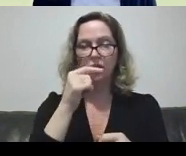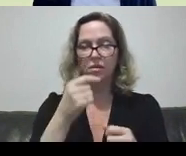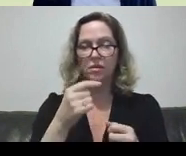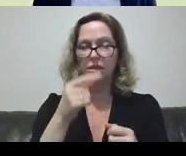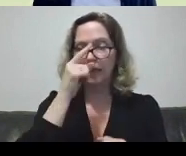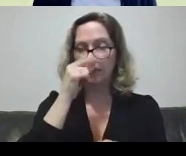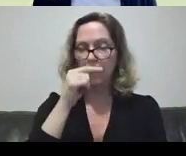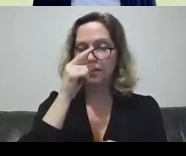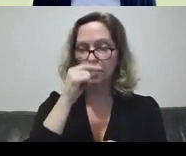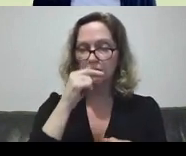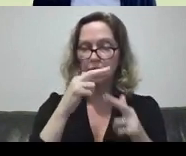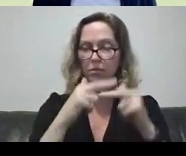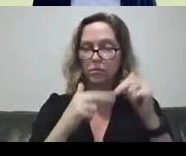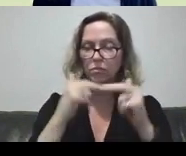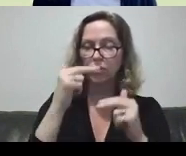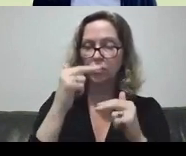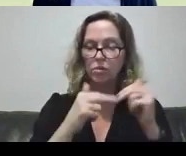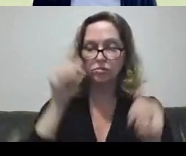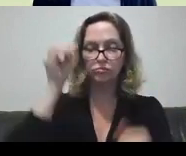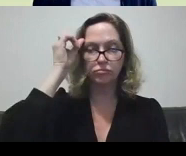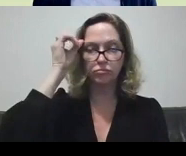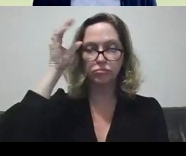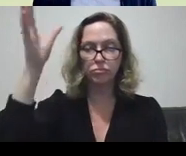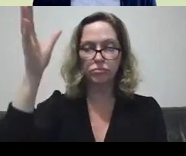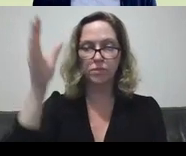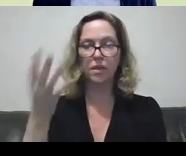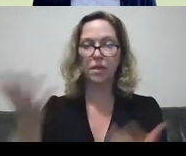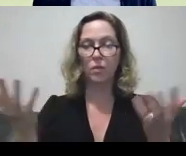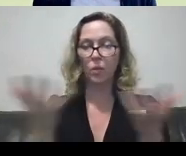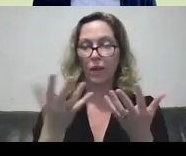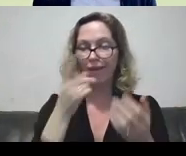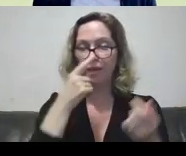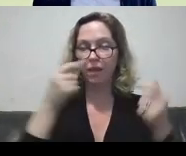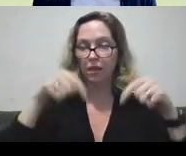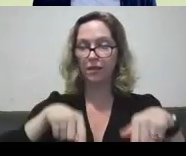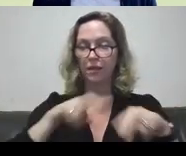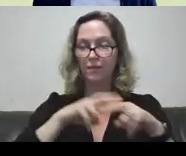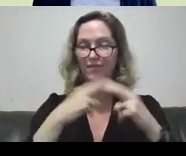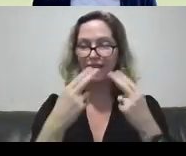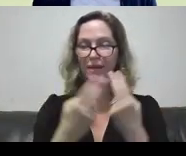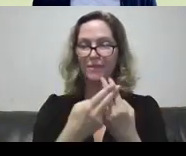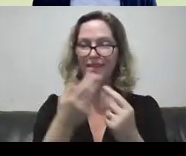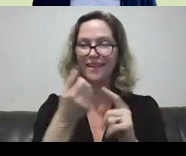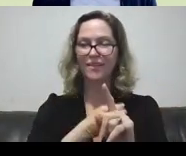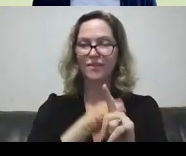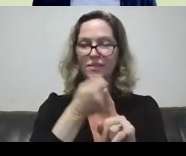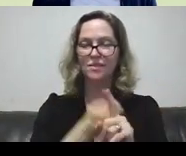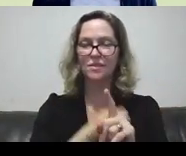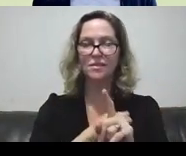of course one of those within Family Advocacy. Always good to know